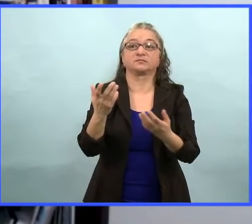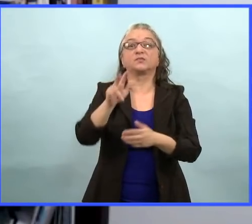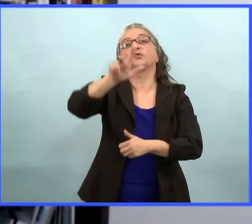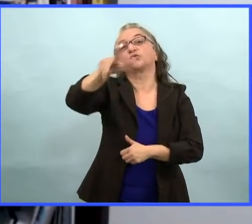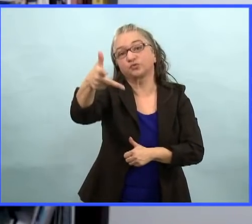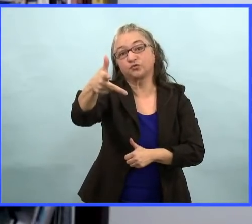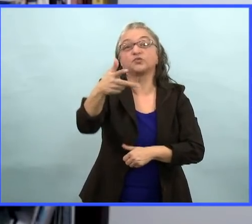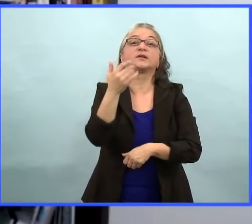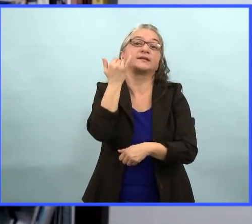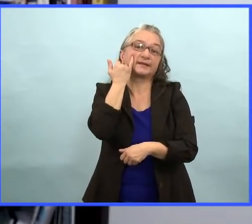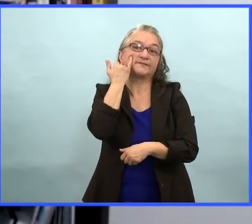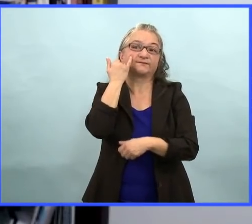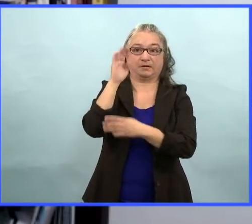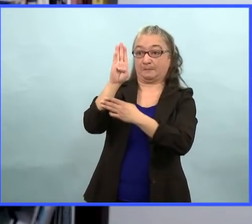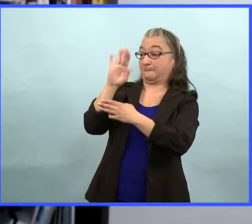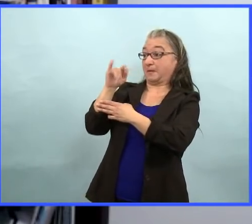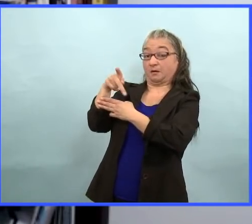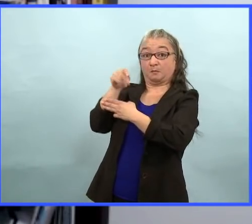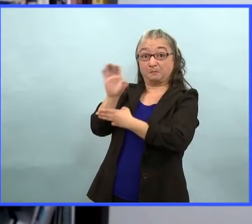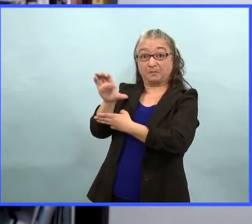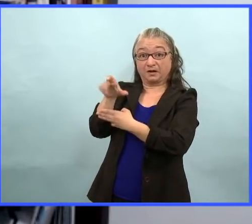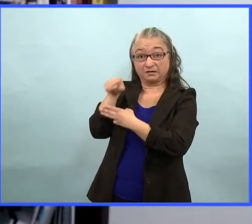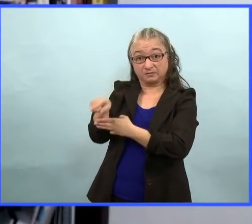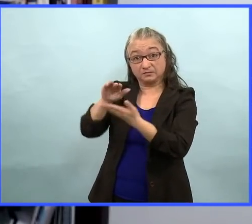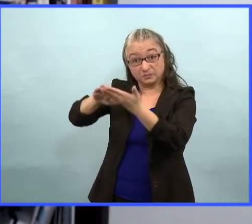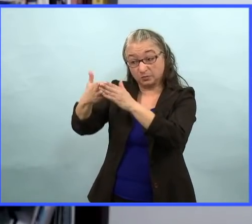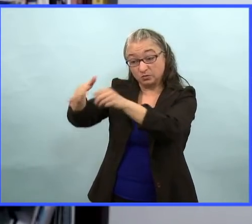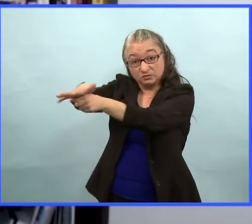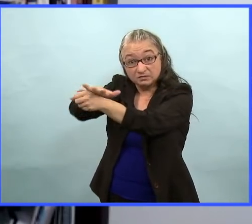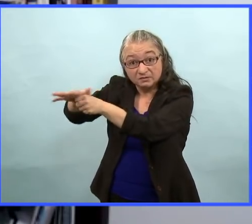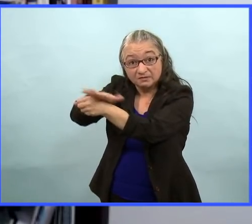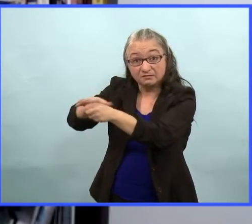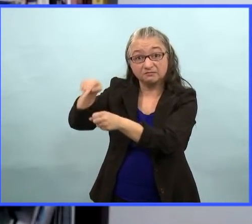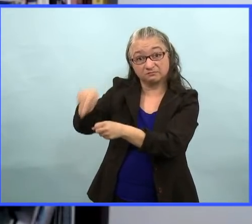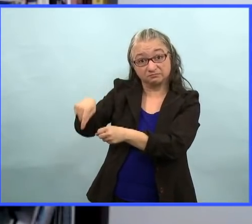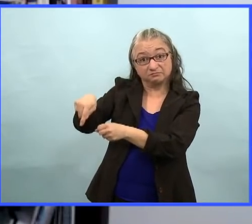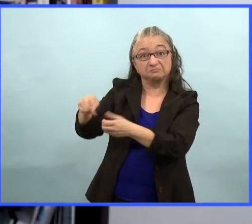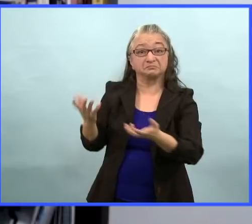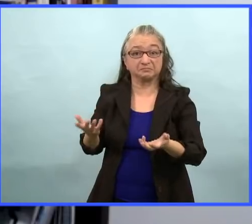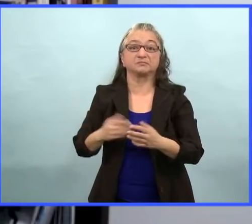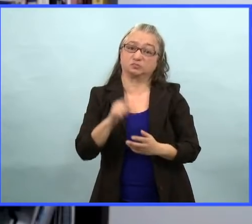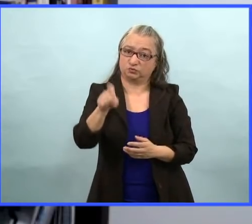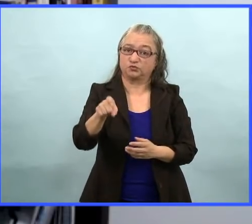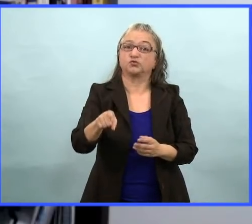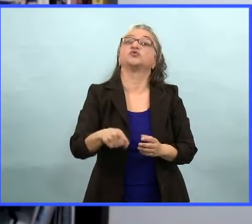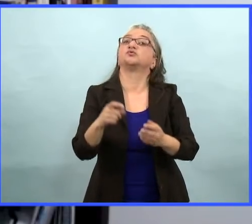marginalized community that is disproportionately affected by covid19 and thank you to dr anderson